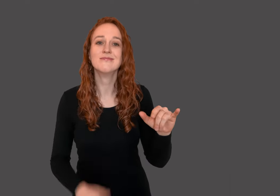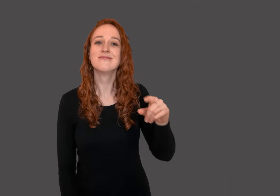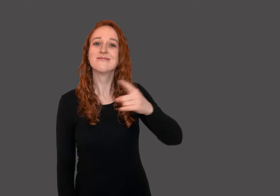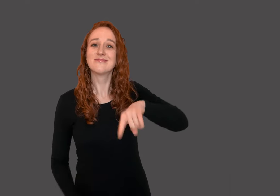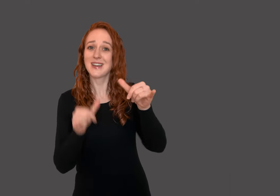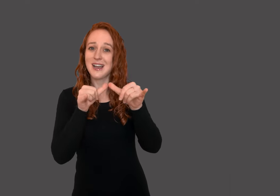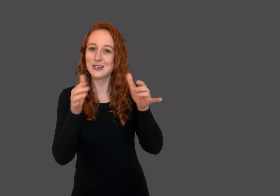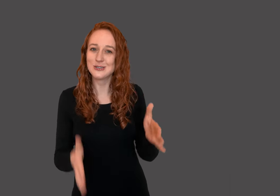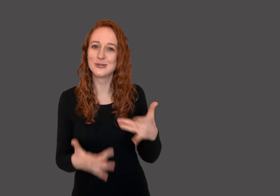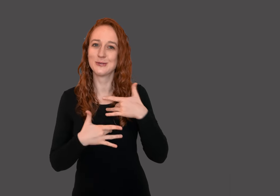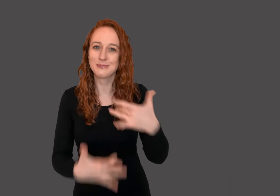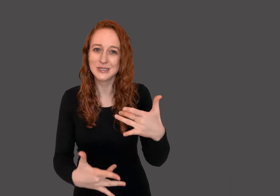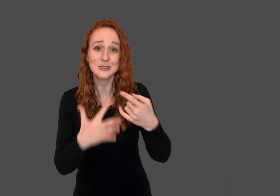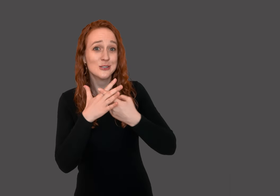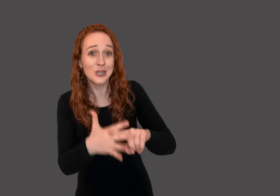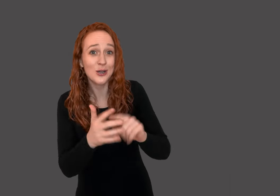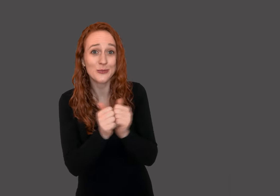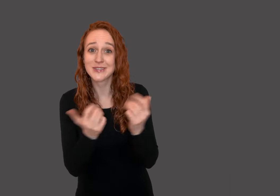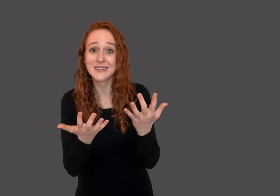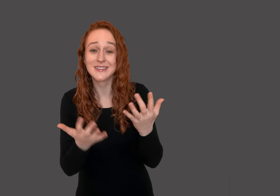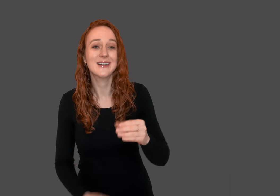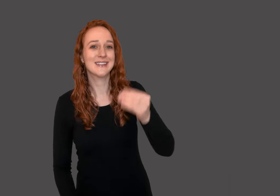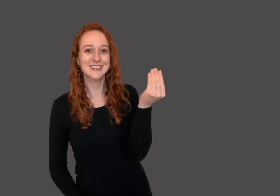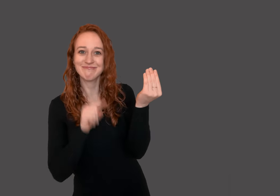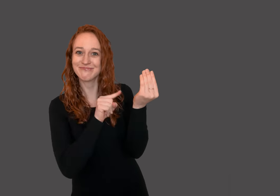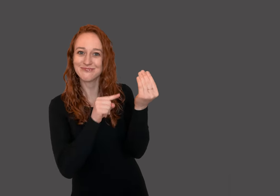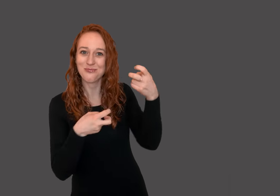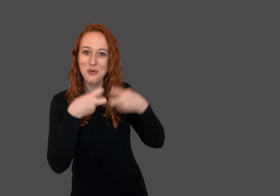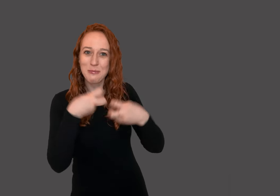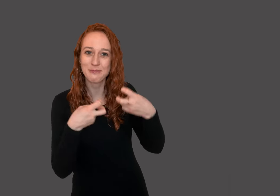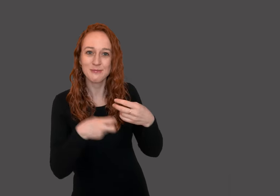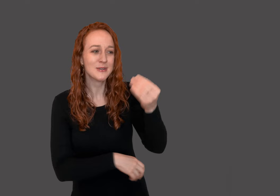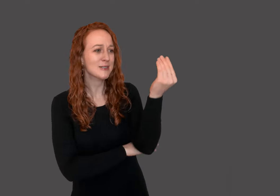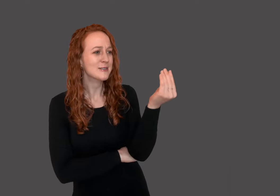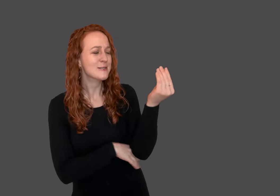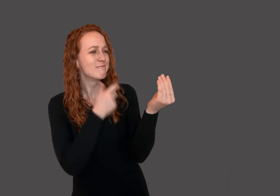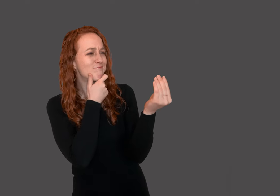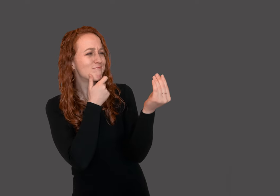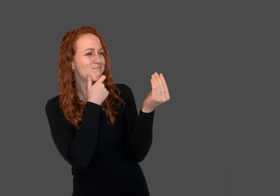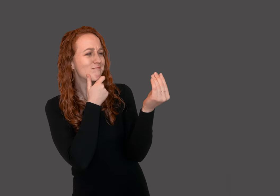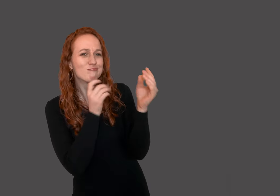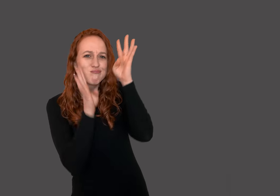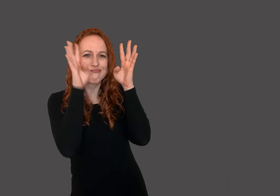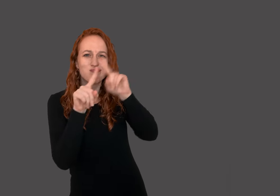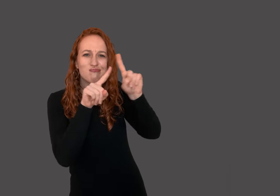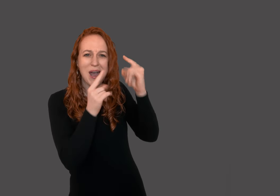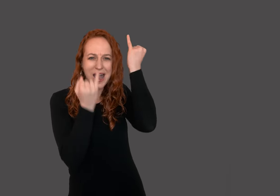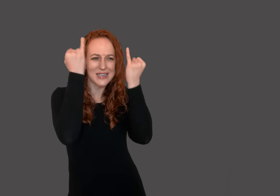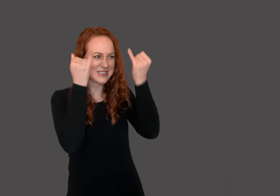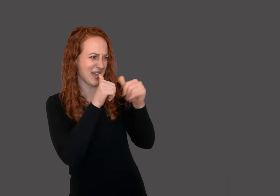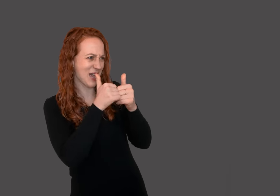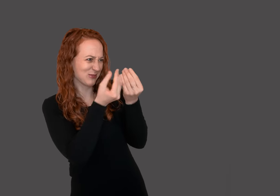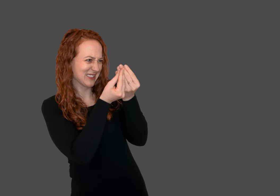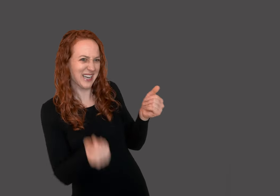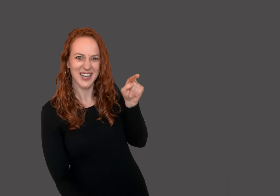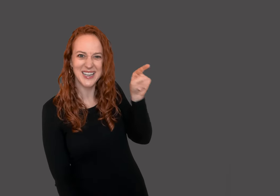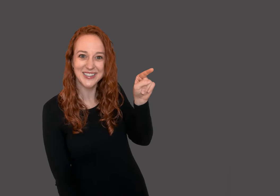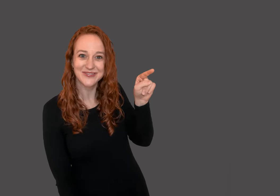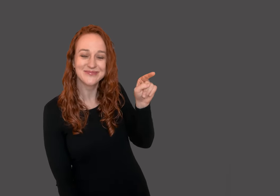Many times, they start with a problem and then come up with ideas for a solution.